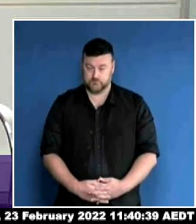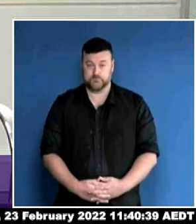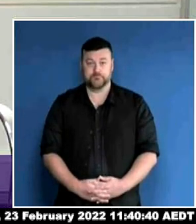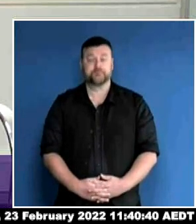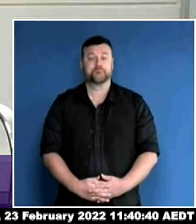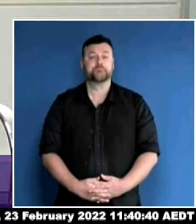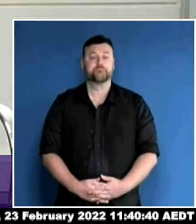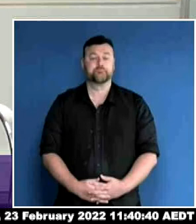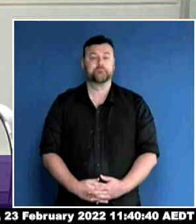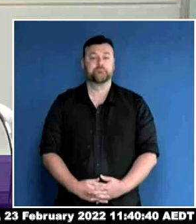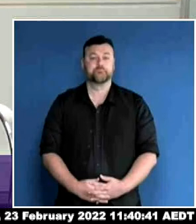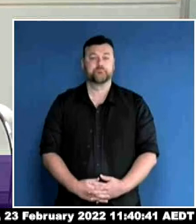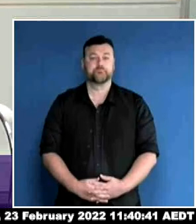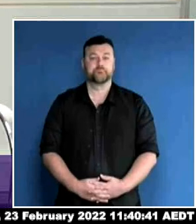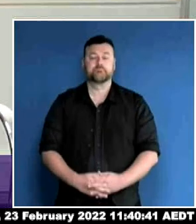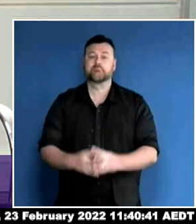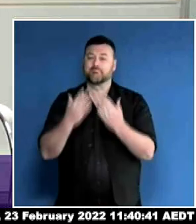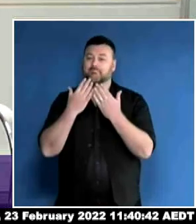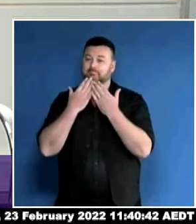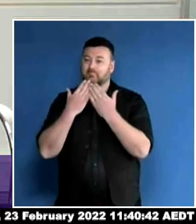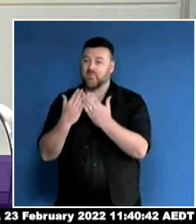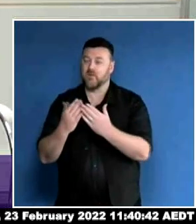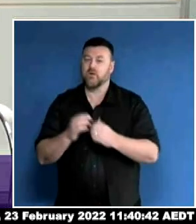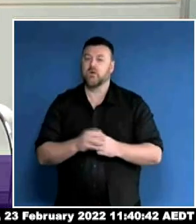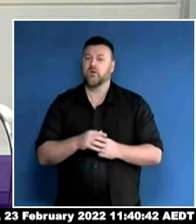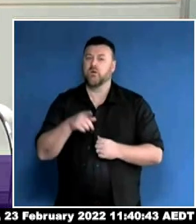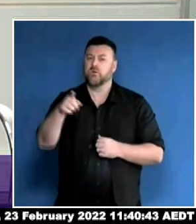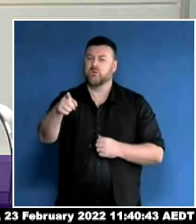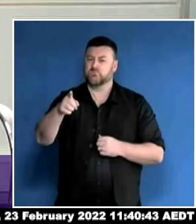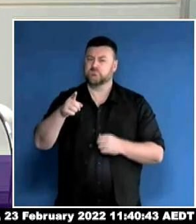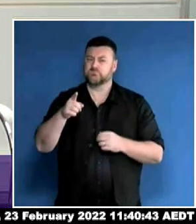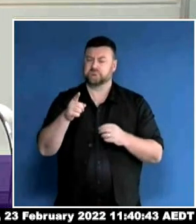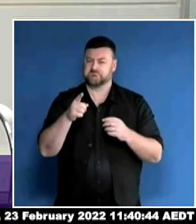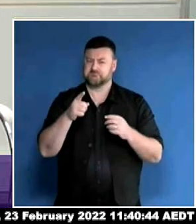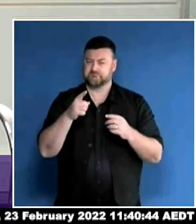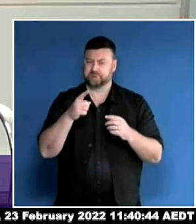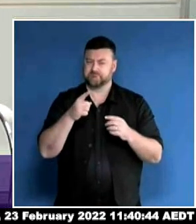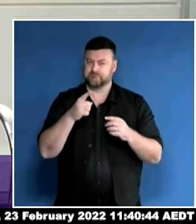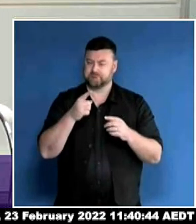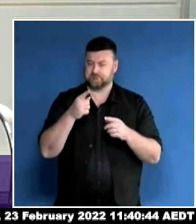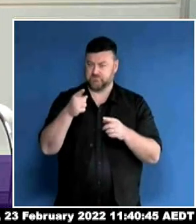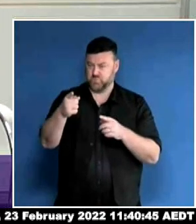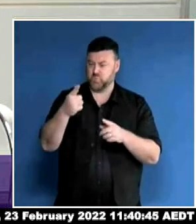And you have also identified that where DES support does not have an individualised